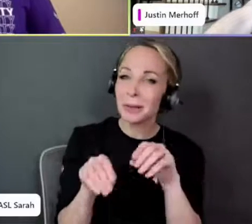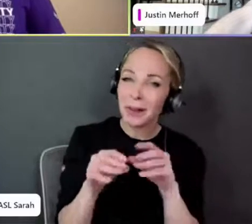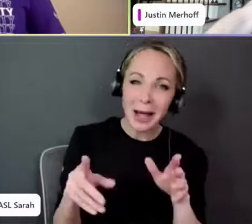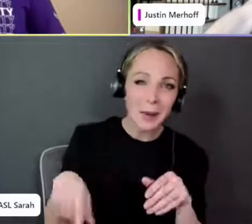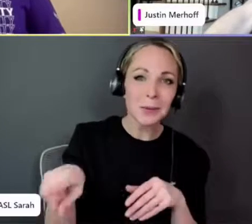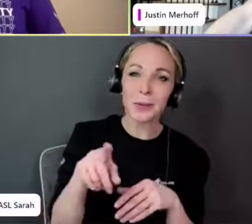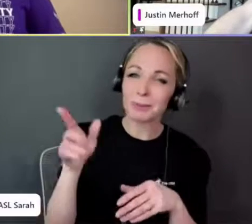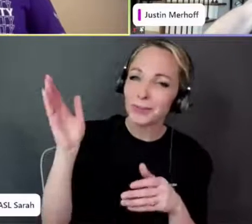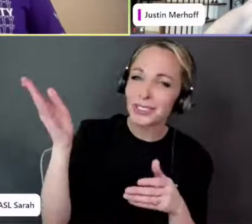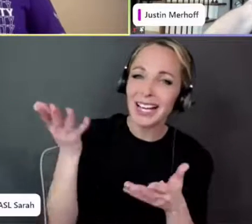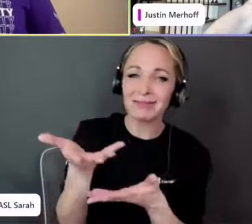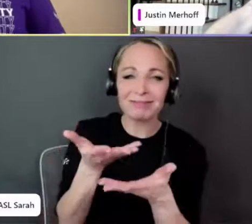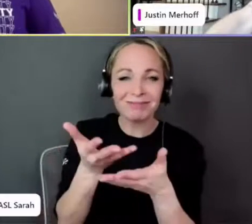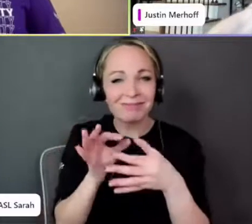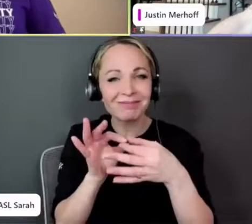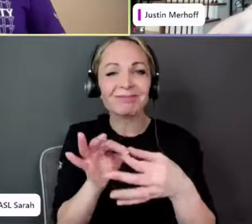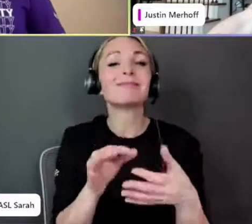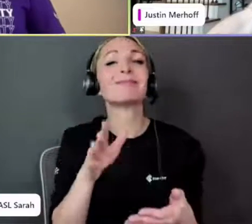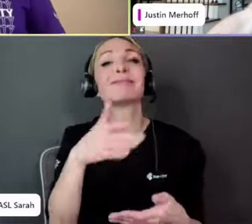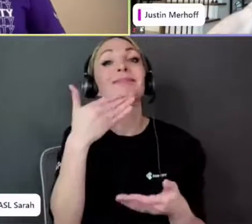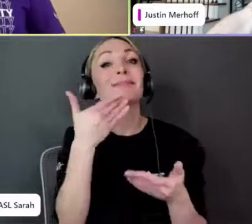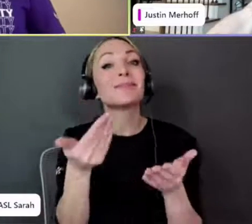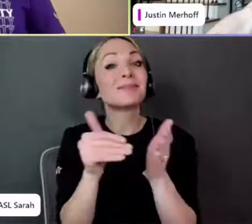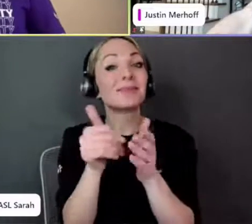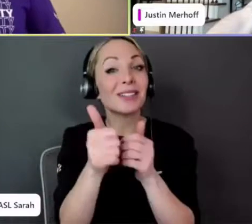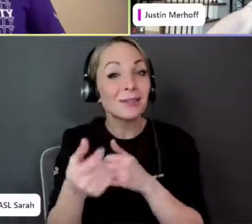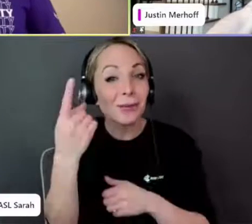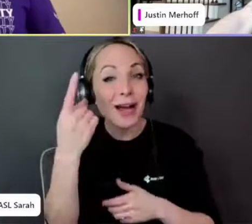So yeah, thanks again, everybody. Hope you have a great rest of axe-con.